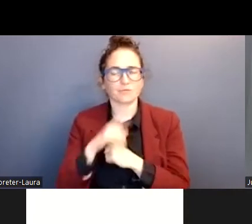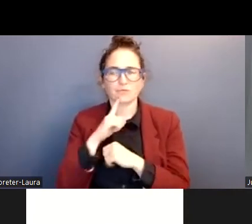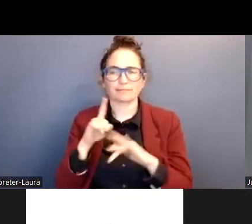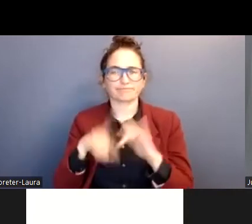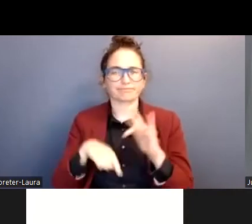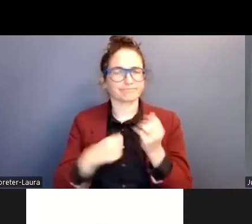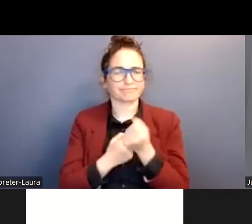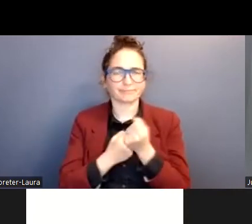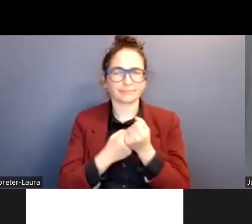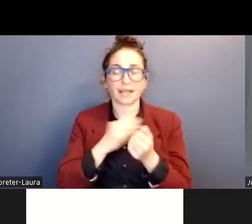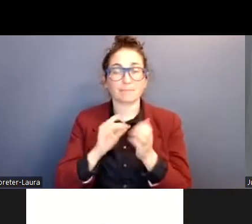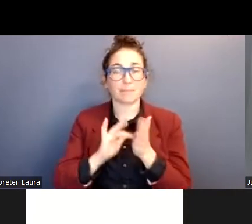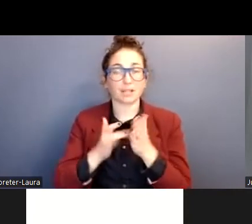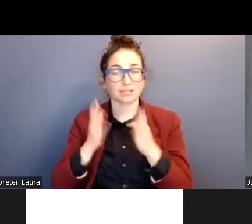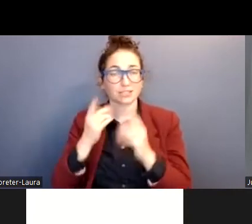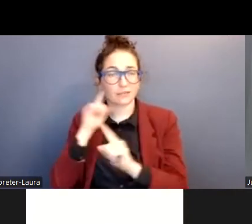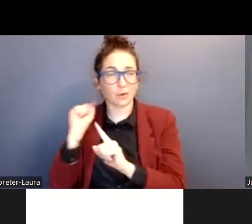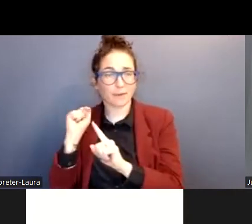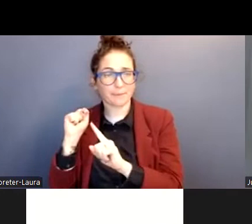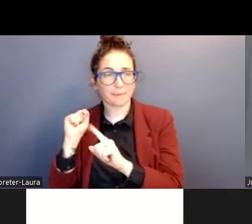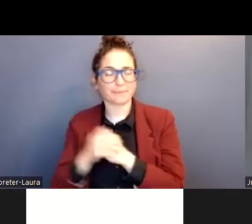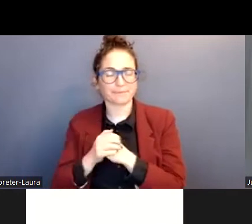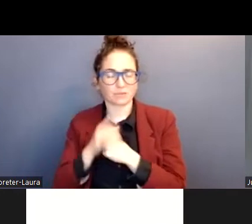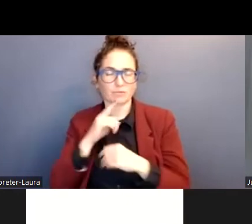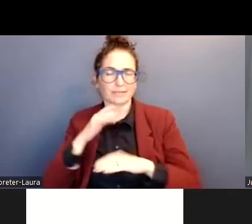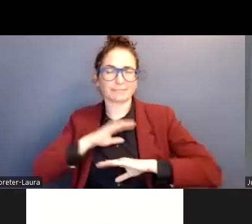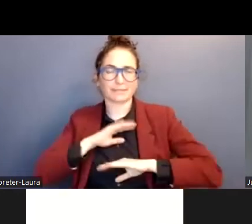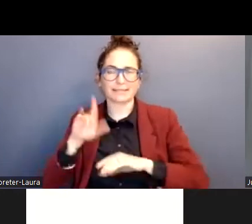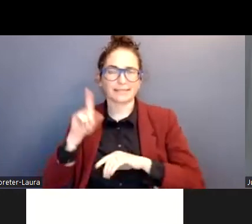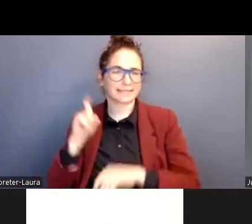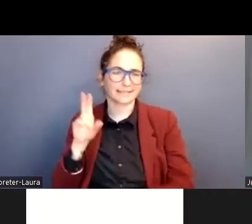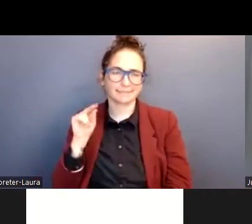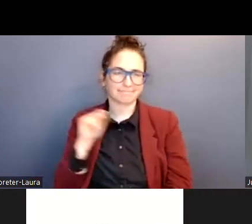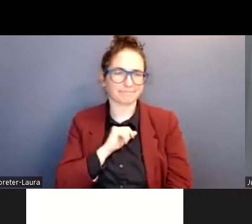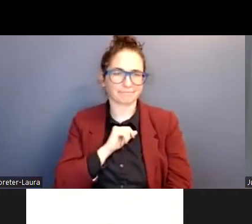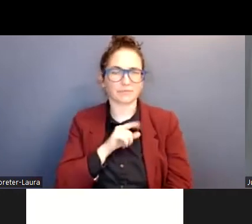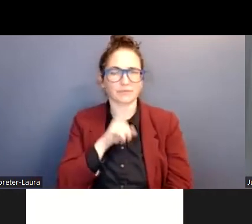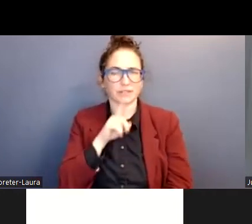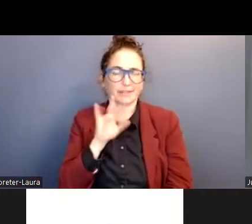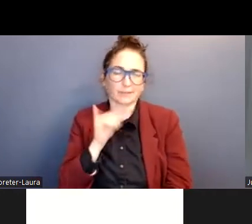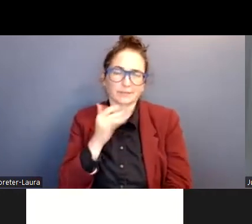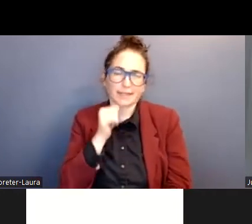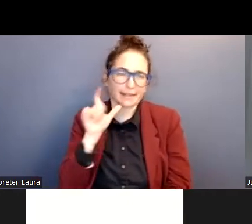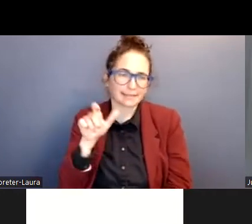attention to meet his needs. And this was very unnecessary. This